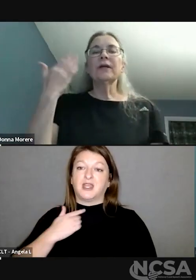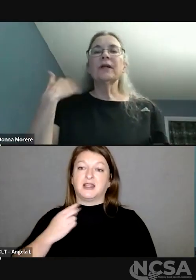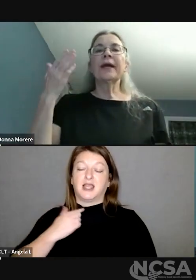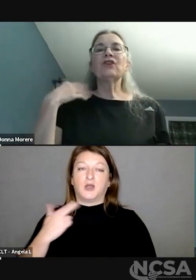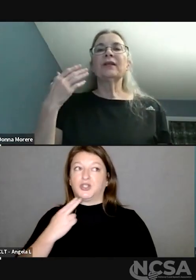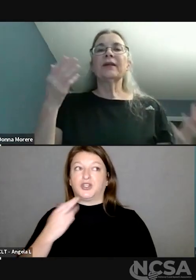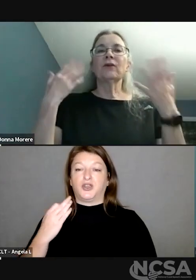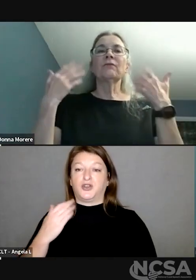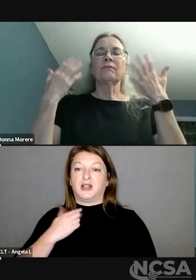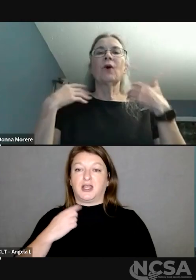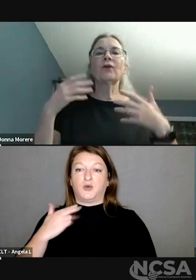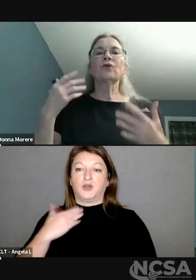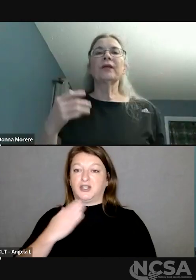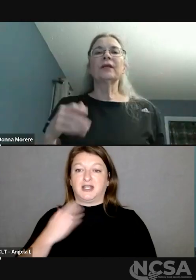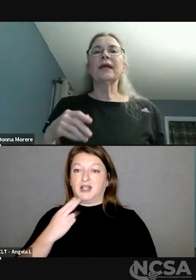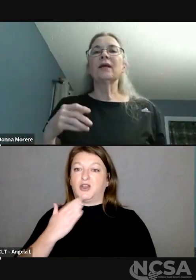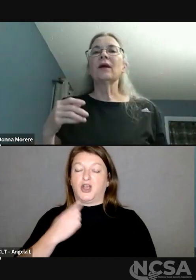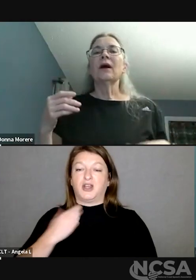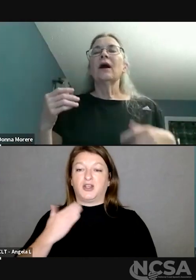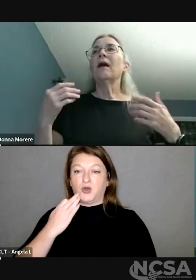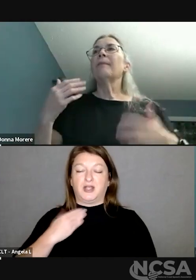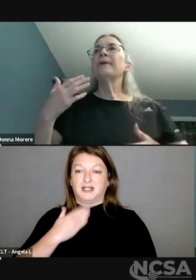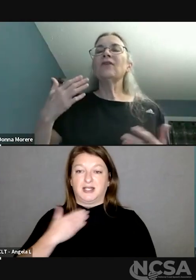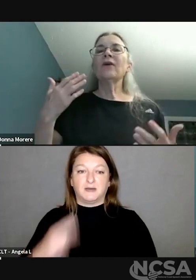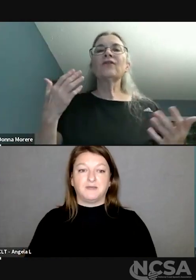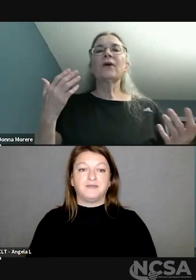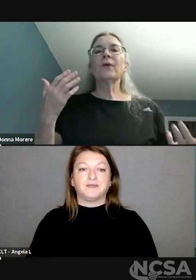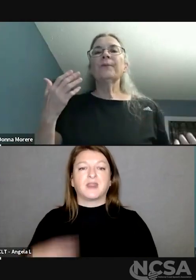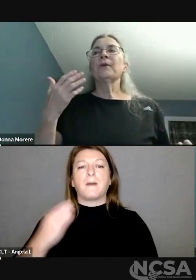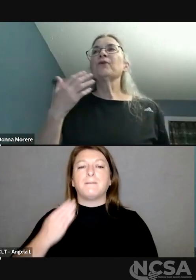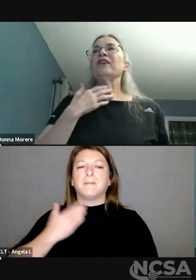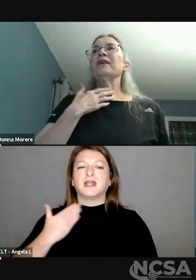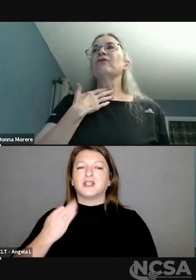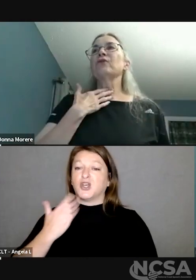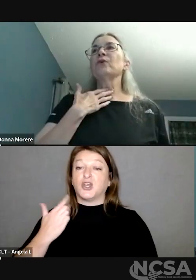and take their auditory intake. But it's also proceed through